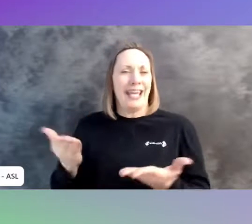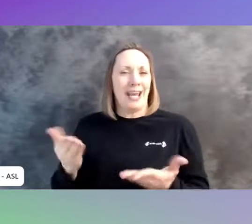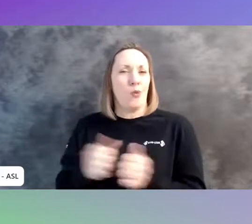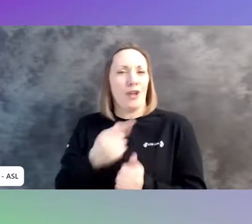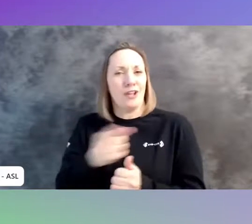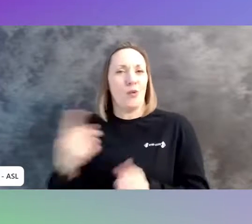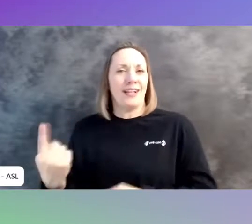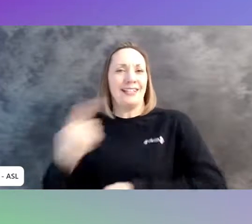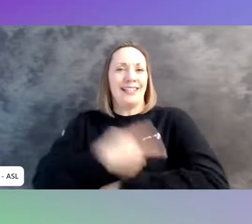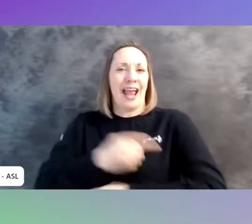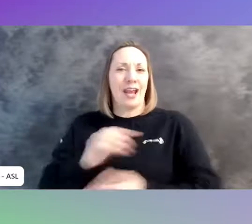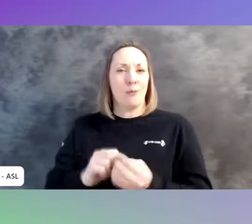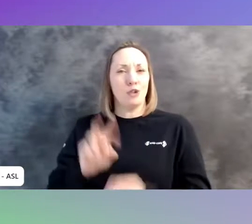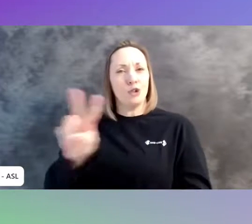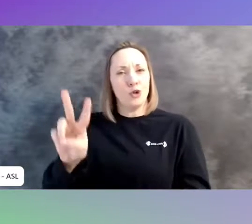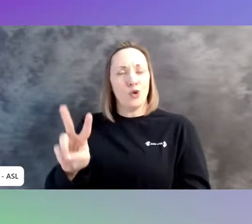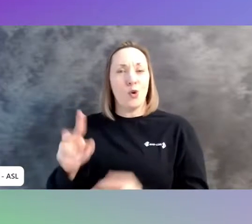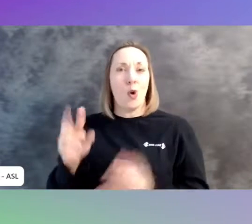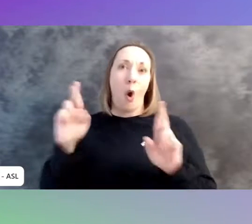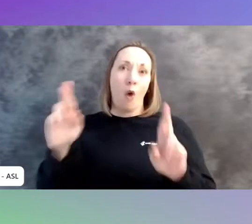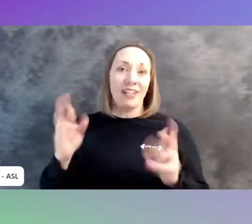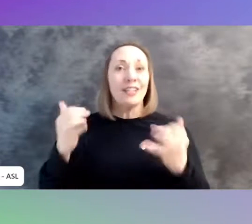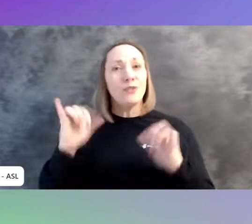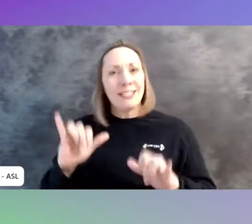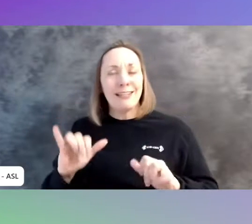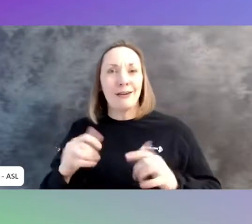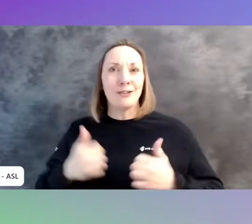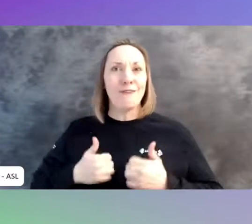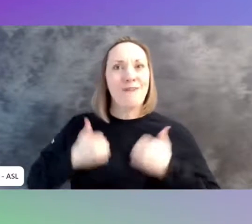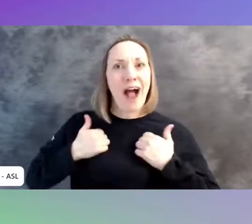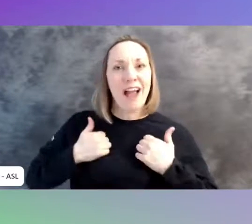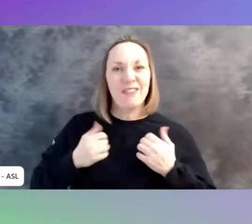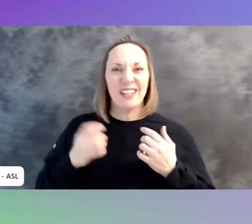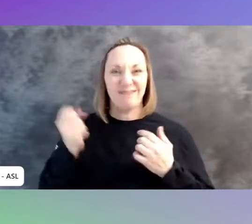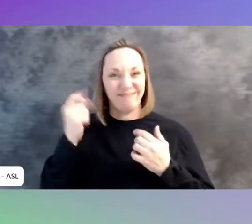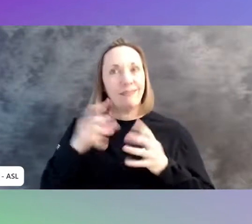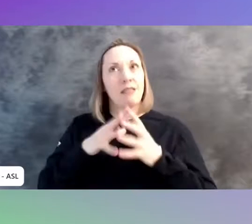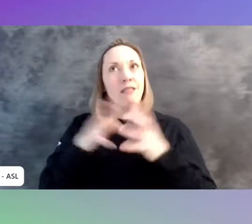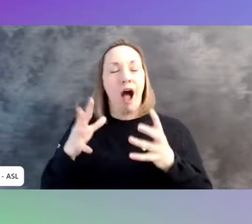the bat. Good morning, axe-con. It's good to see